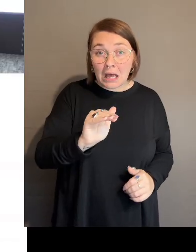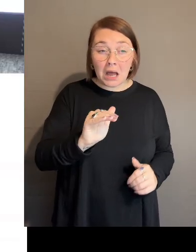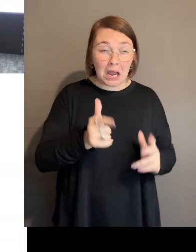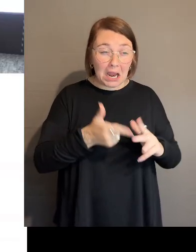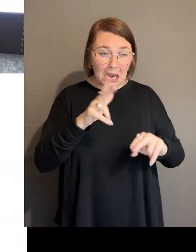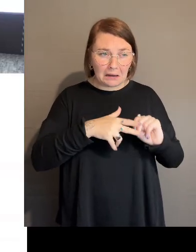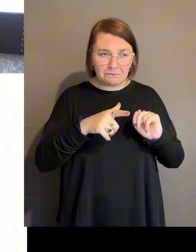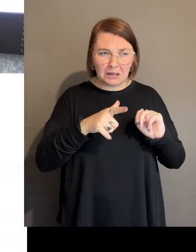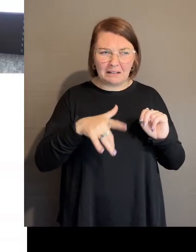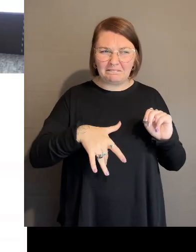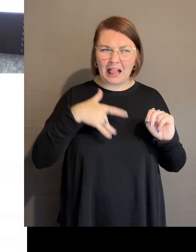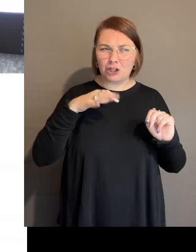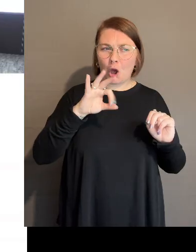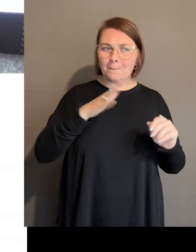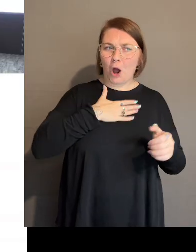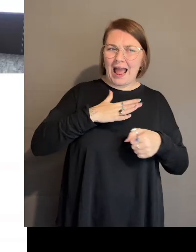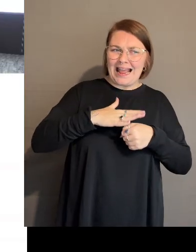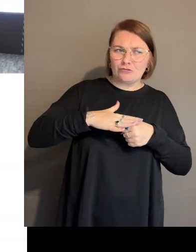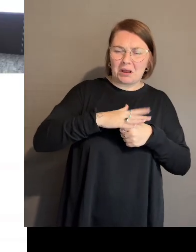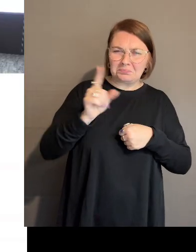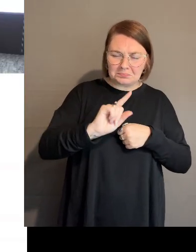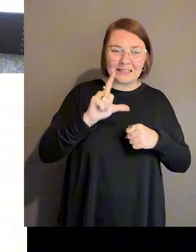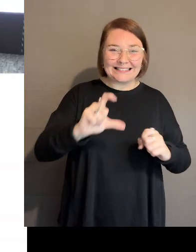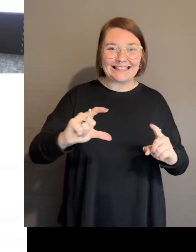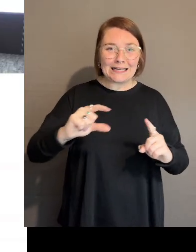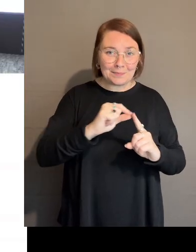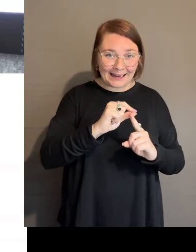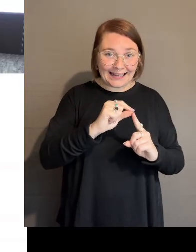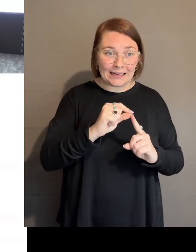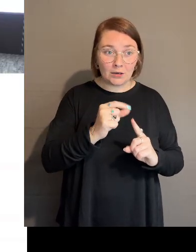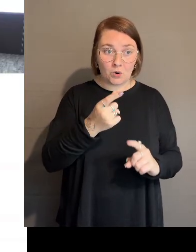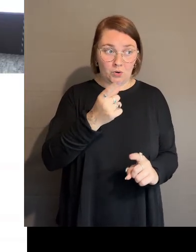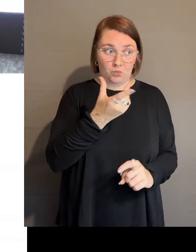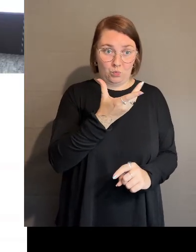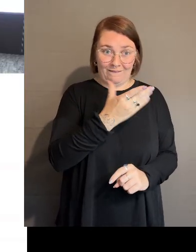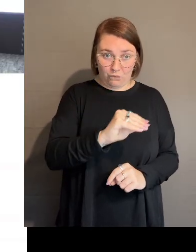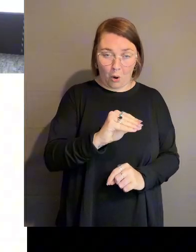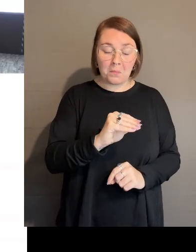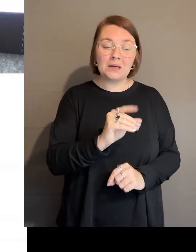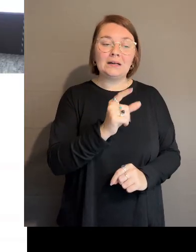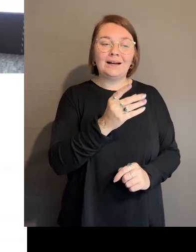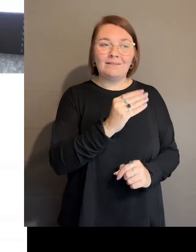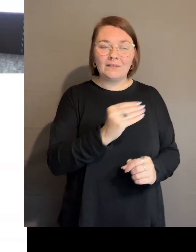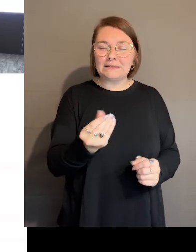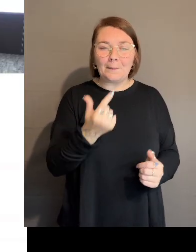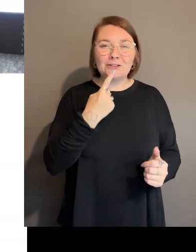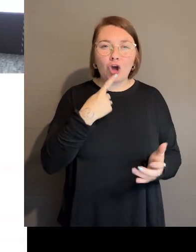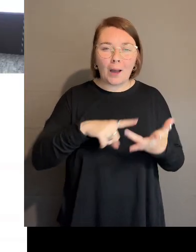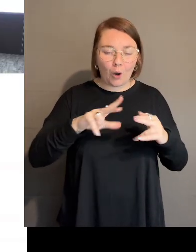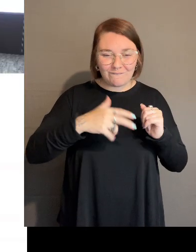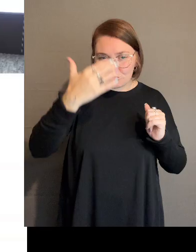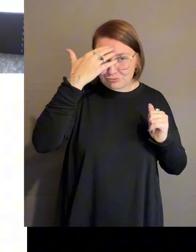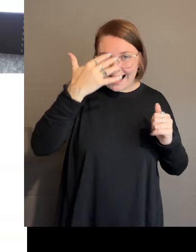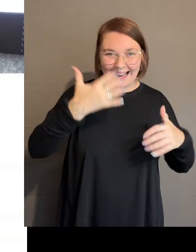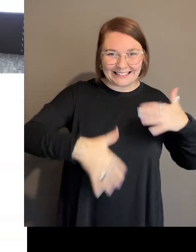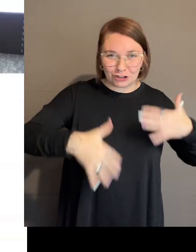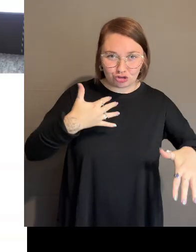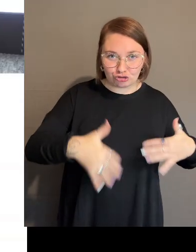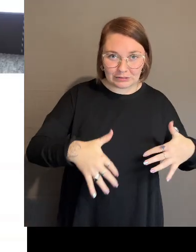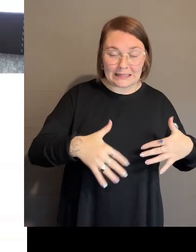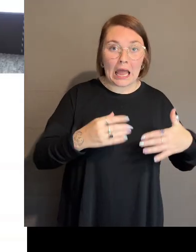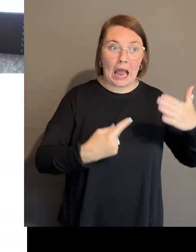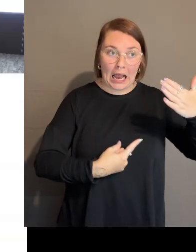If this is not really your field, cerebral palsy is caused by some type of brain injury, and it's gonna occur